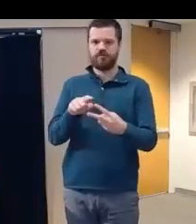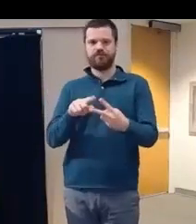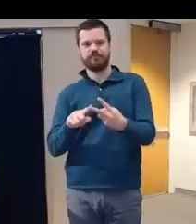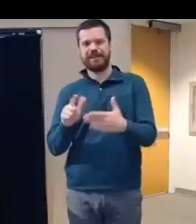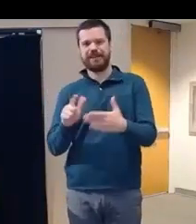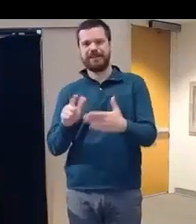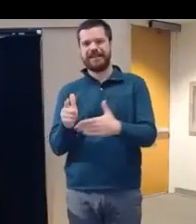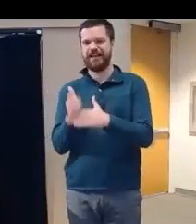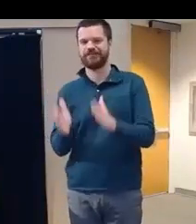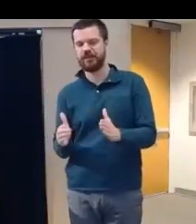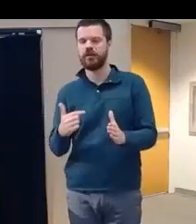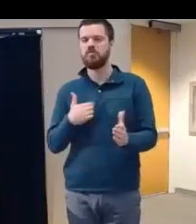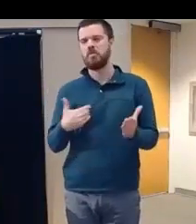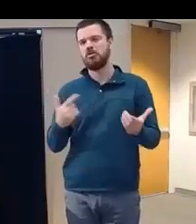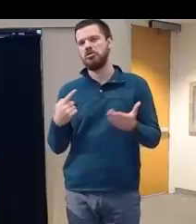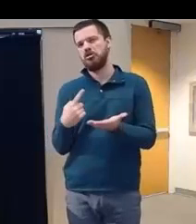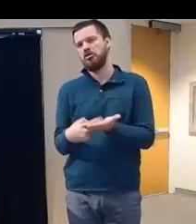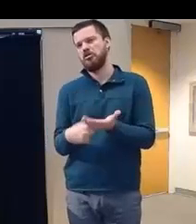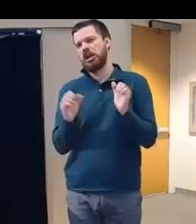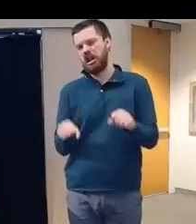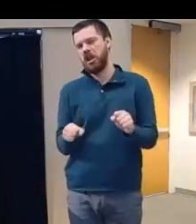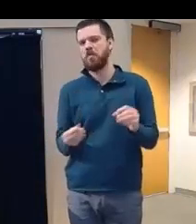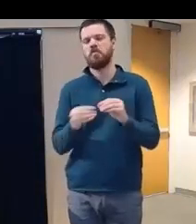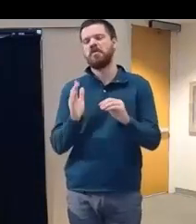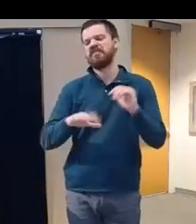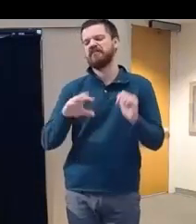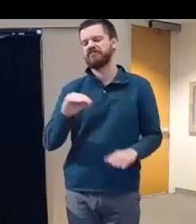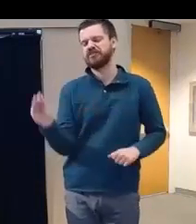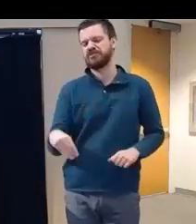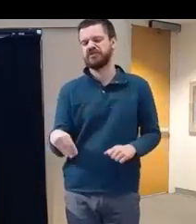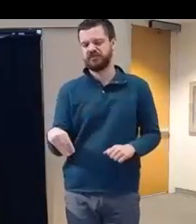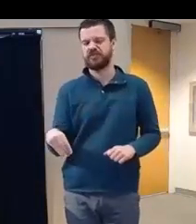actually argue it's probably a little bit more um than than the other half